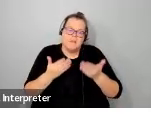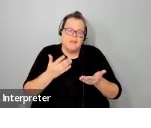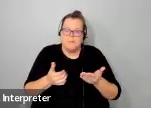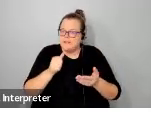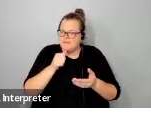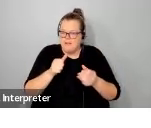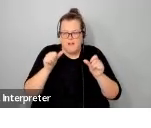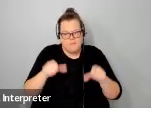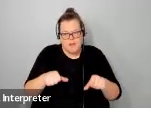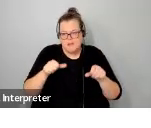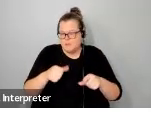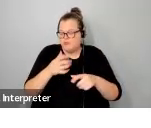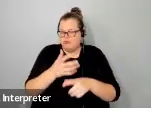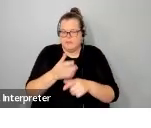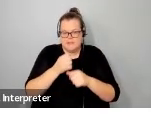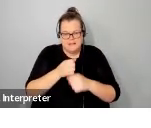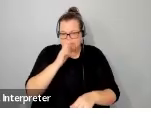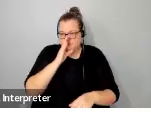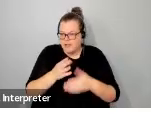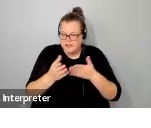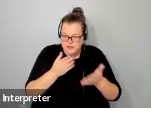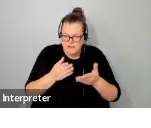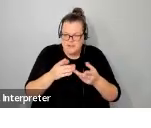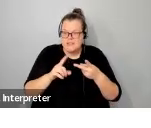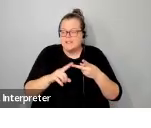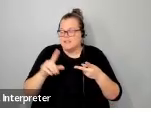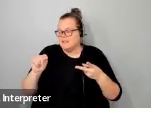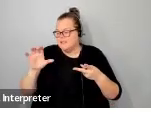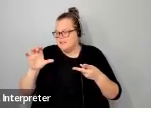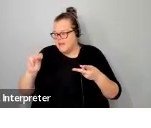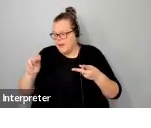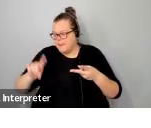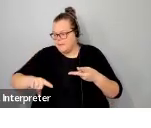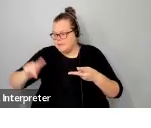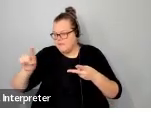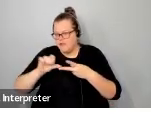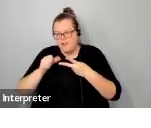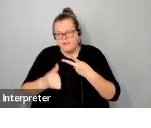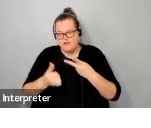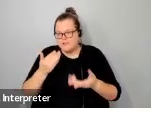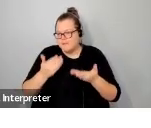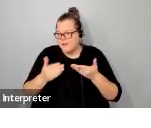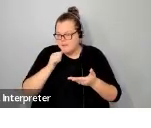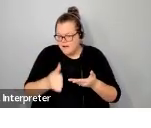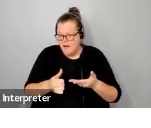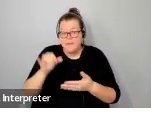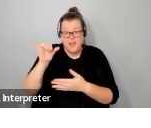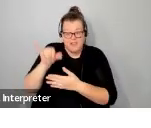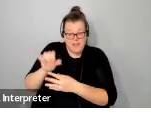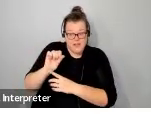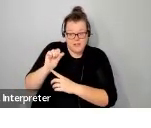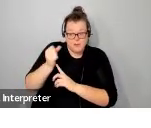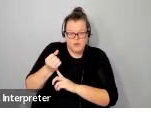to receive direct services and TCM from different agencies. In these cases, K Dots plans to allow exceptions to the